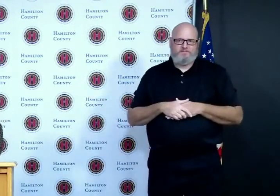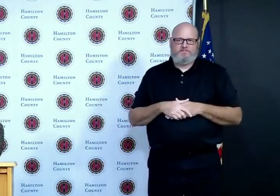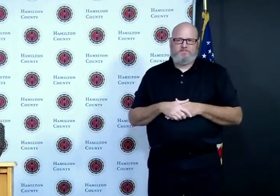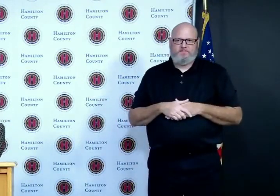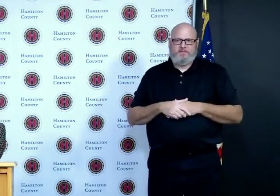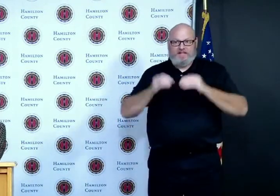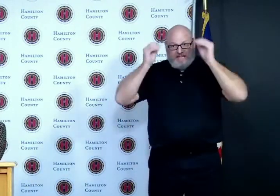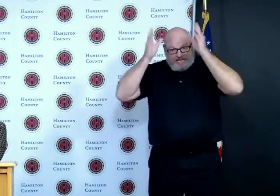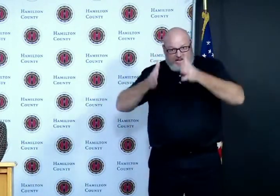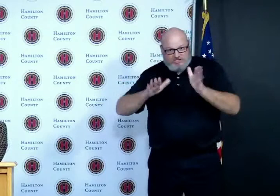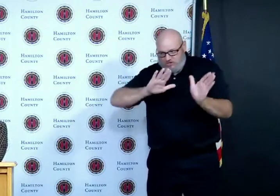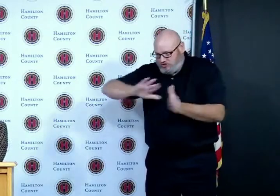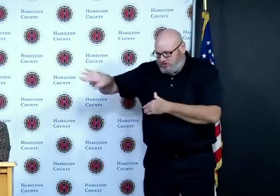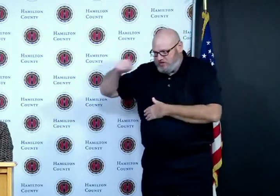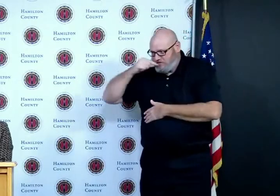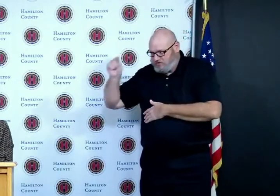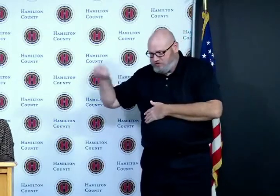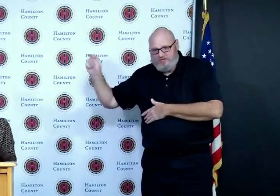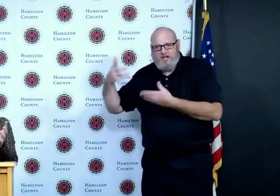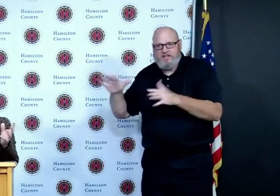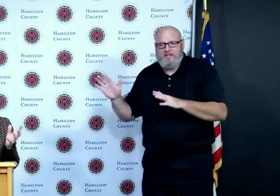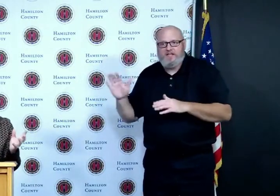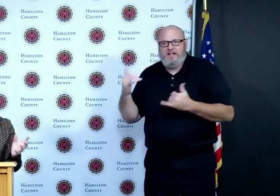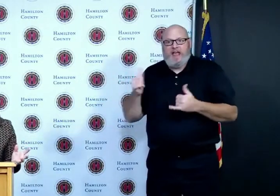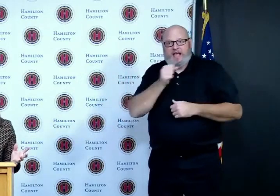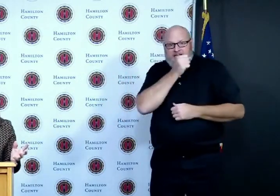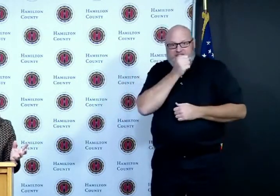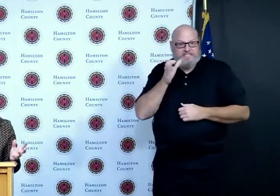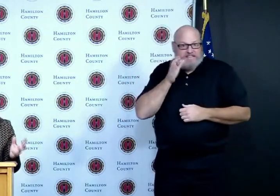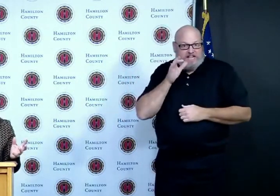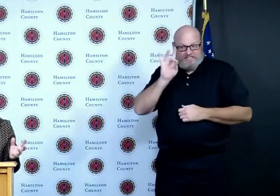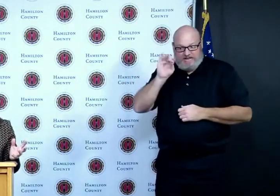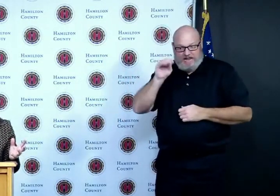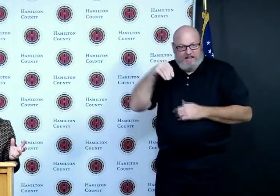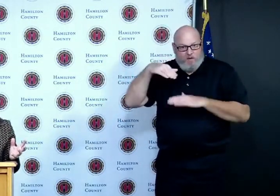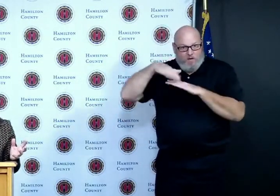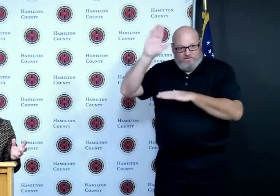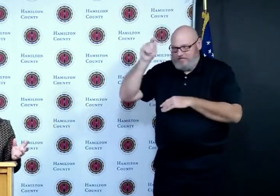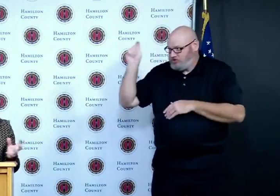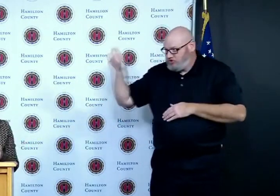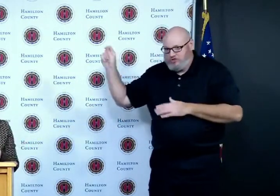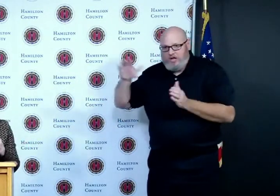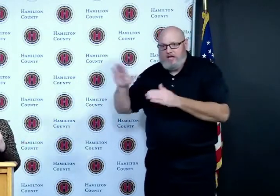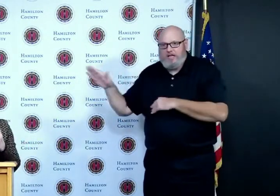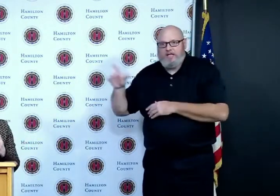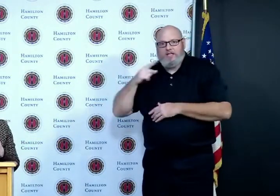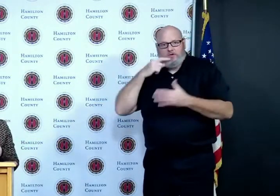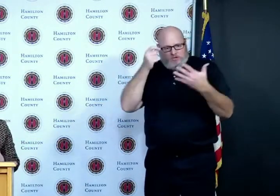the box for some of these other folks that will loosen up doses for everybody else and so it will